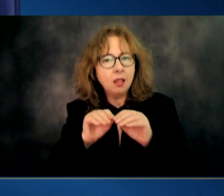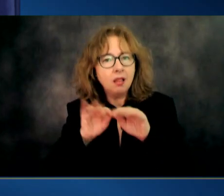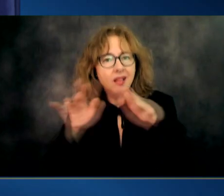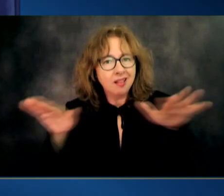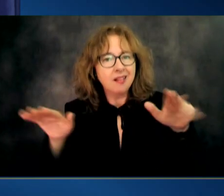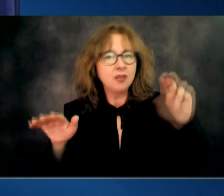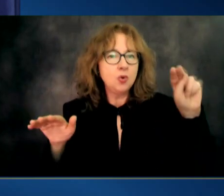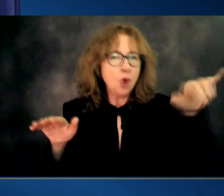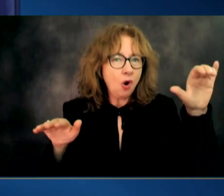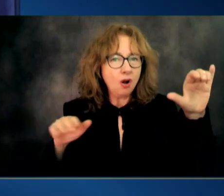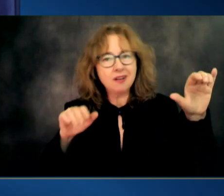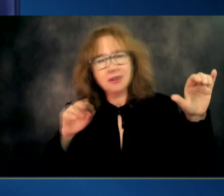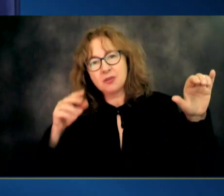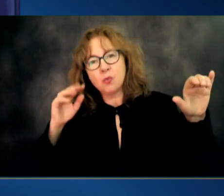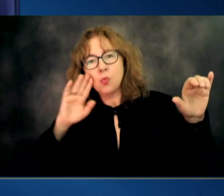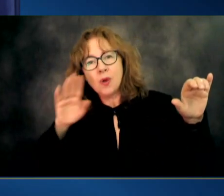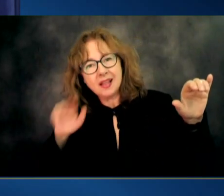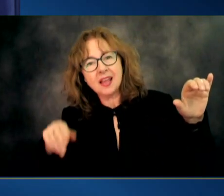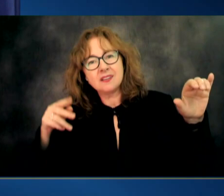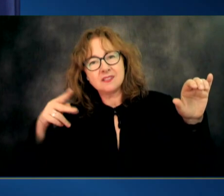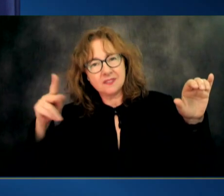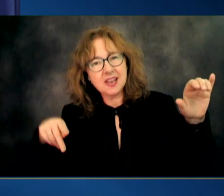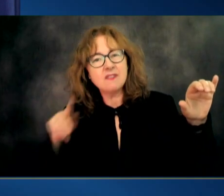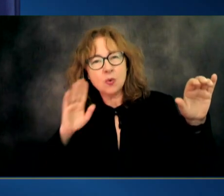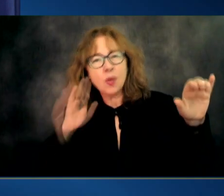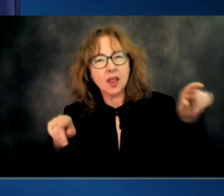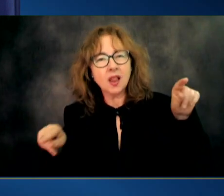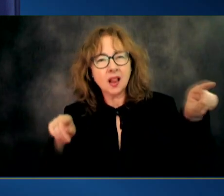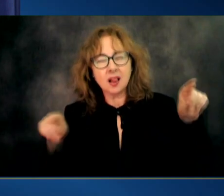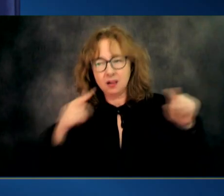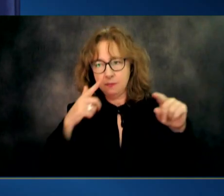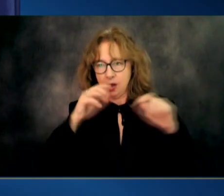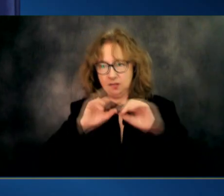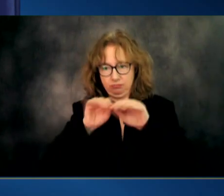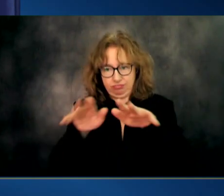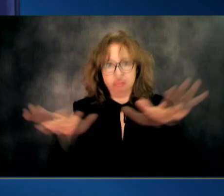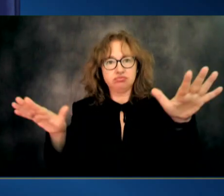patients are going that is where we need to make sure that we're connecting to making sure our